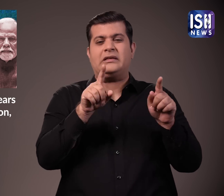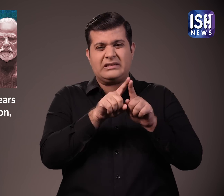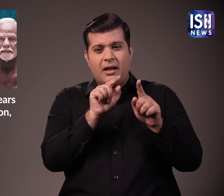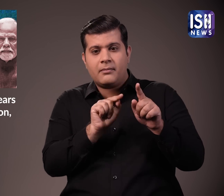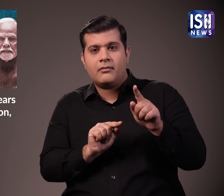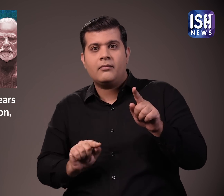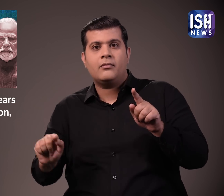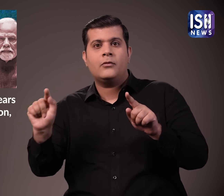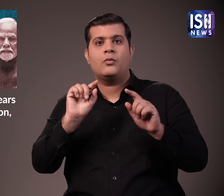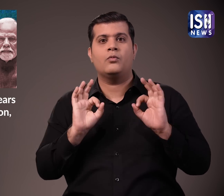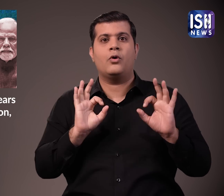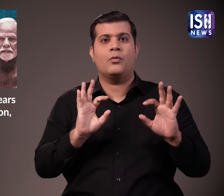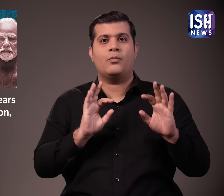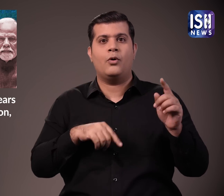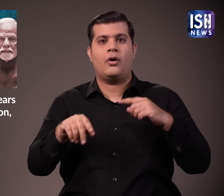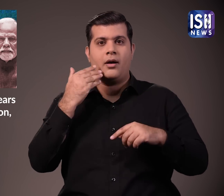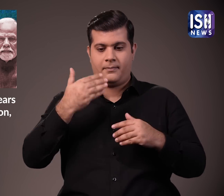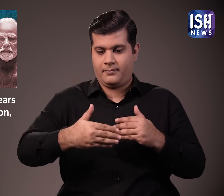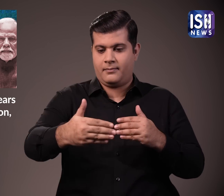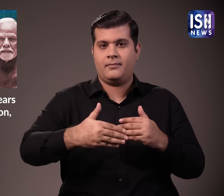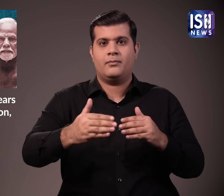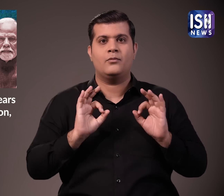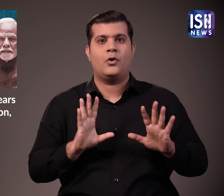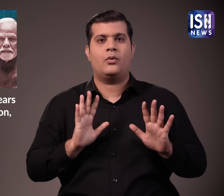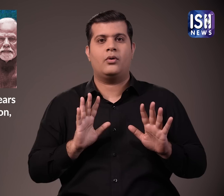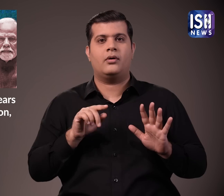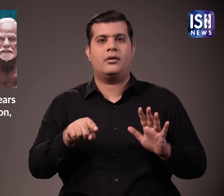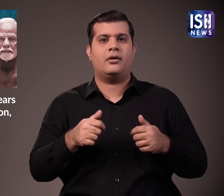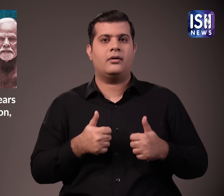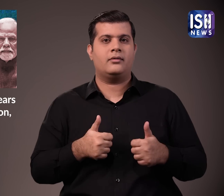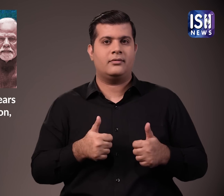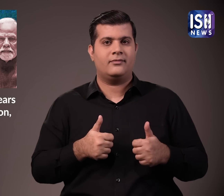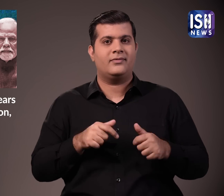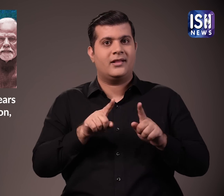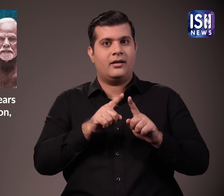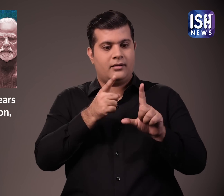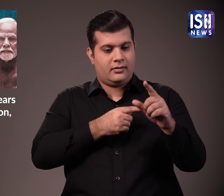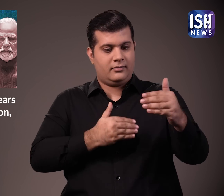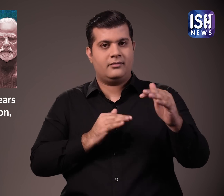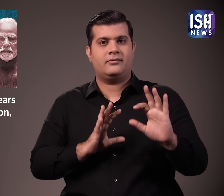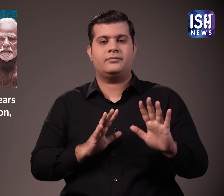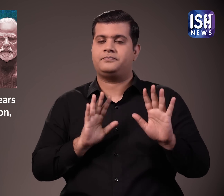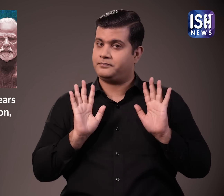All these elections were held in the same year.